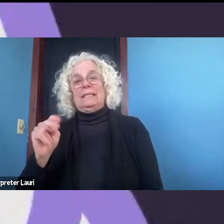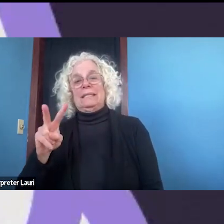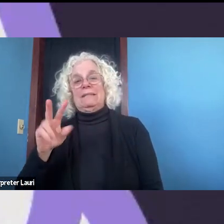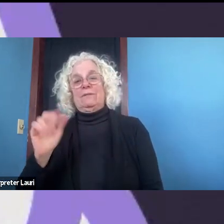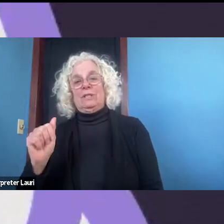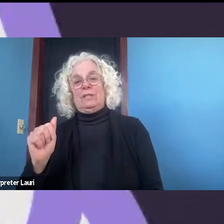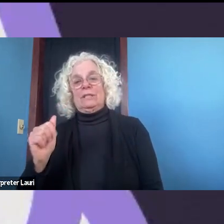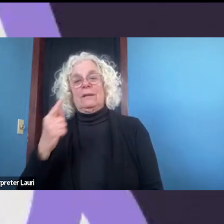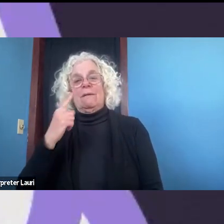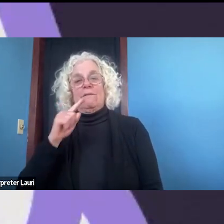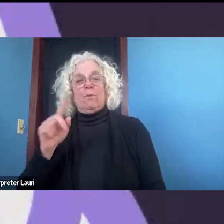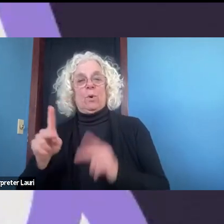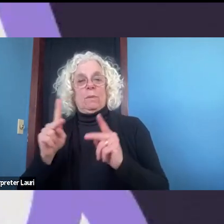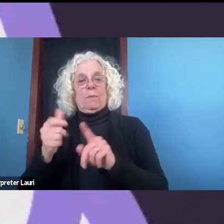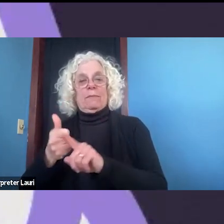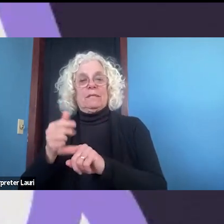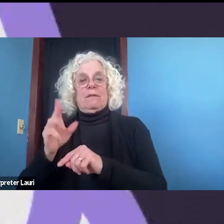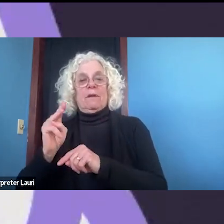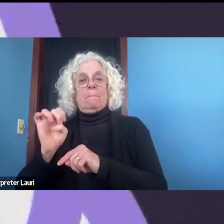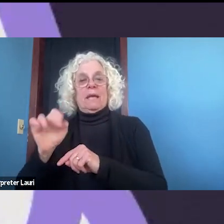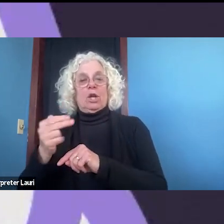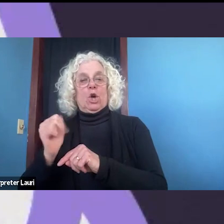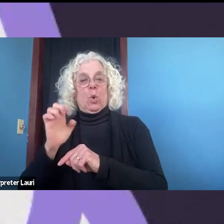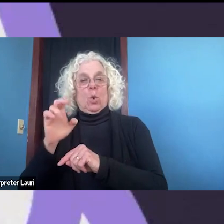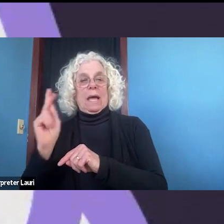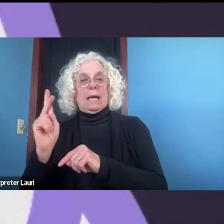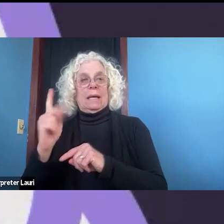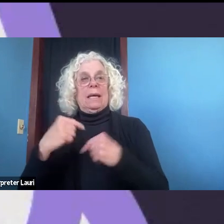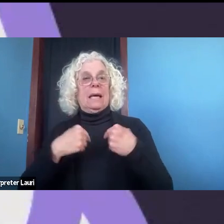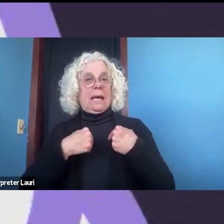people, and I identify as an able bodied, light skinned,